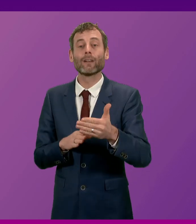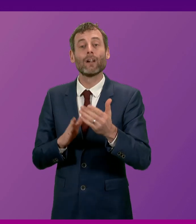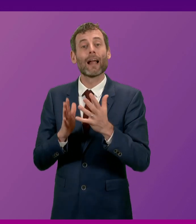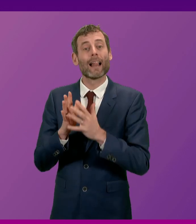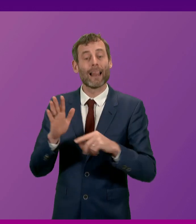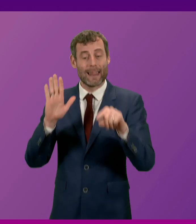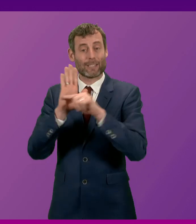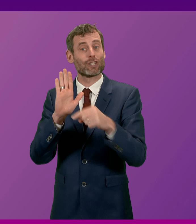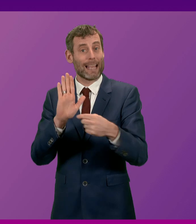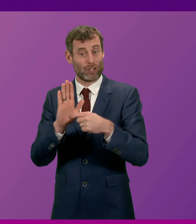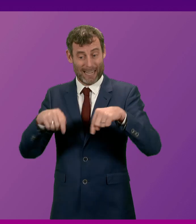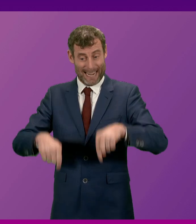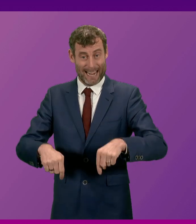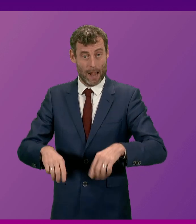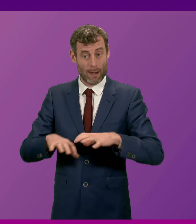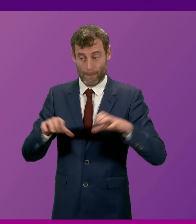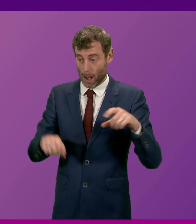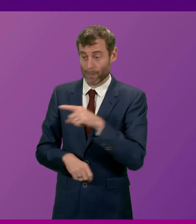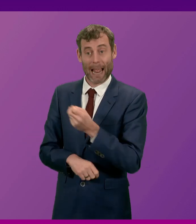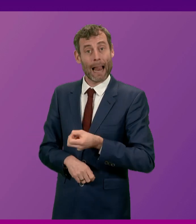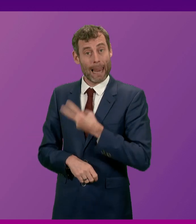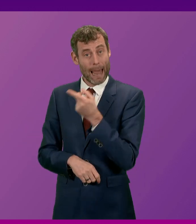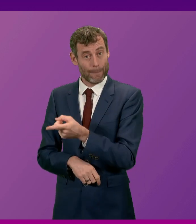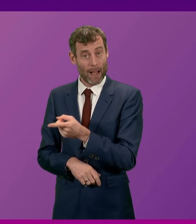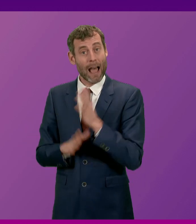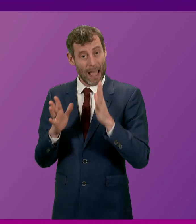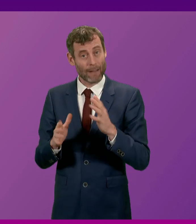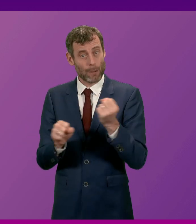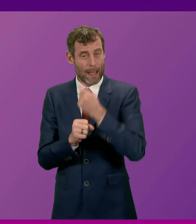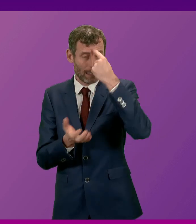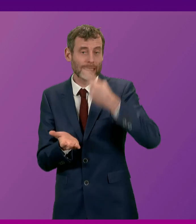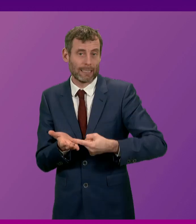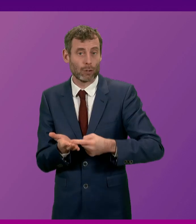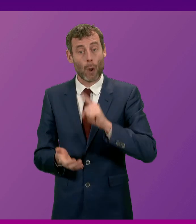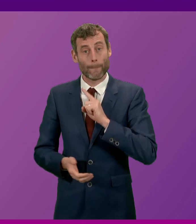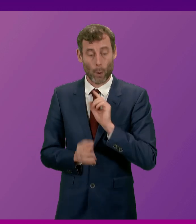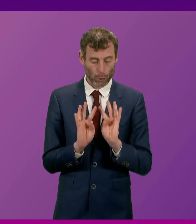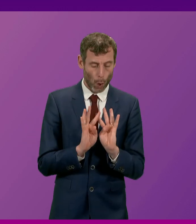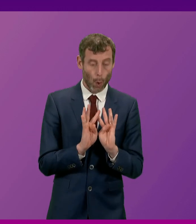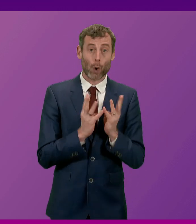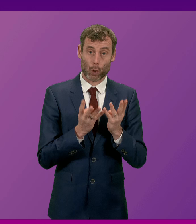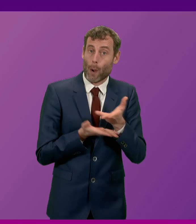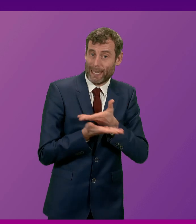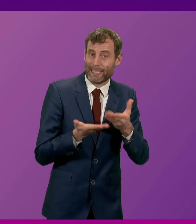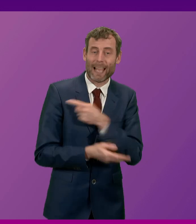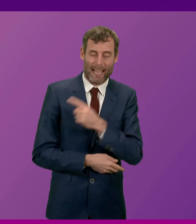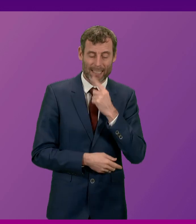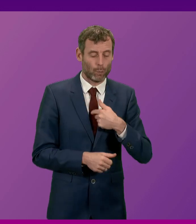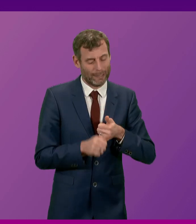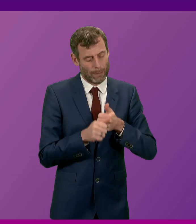got to make up its mind. In committee, it has supported a bill that recommends rent